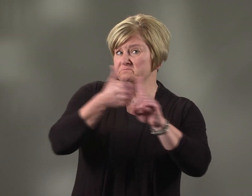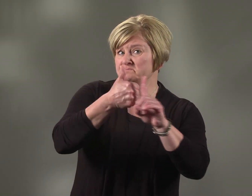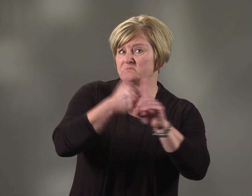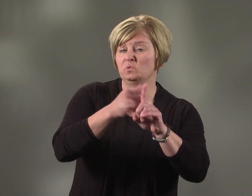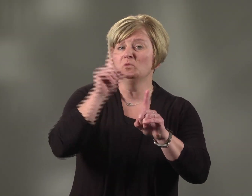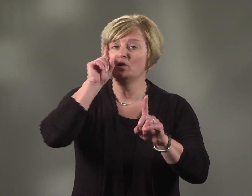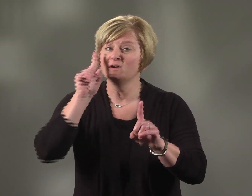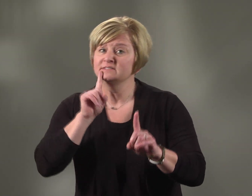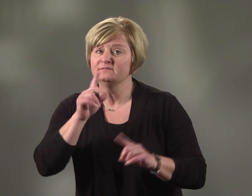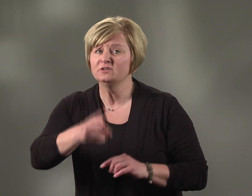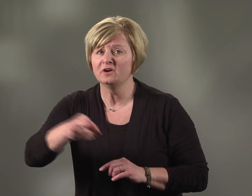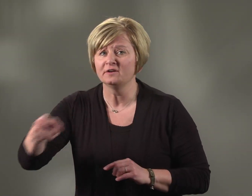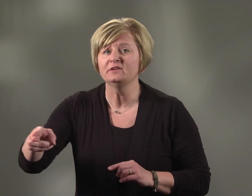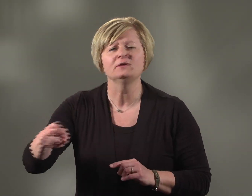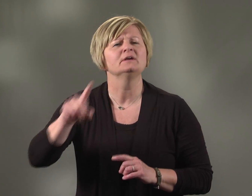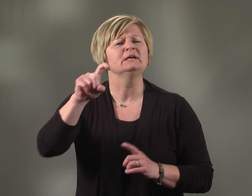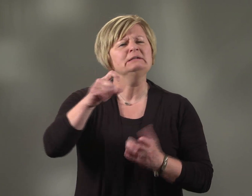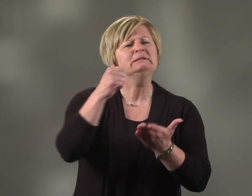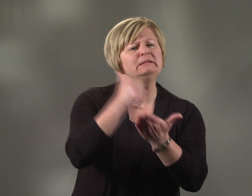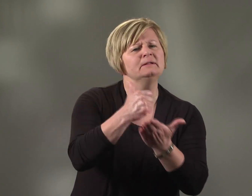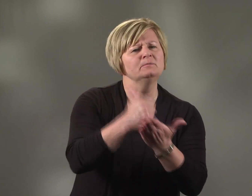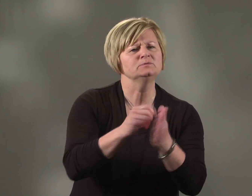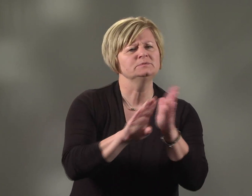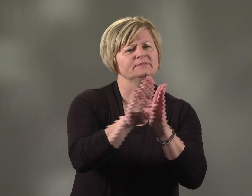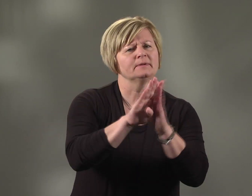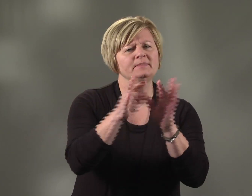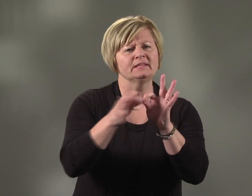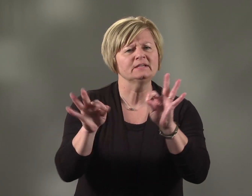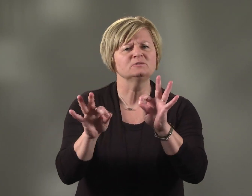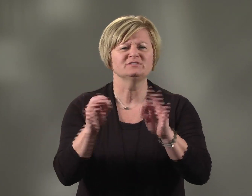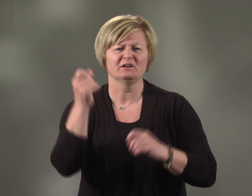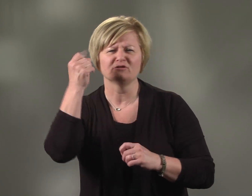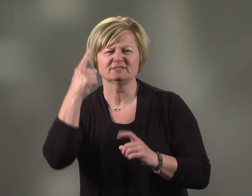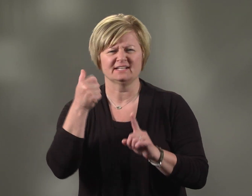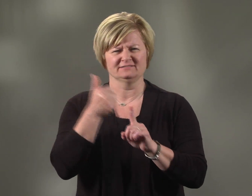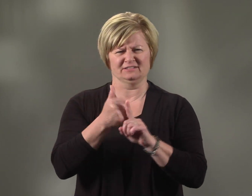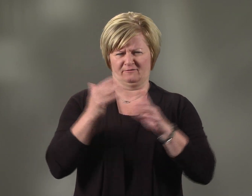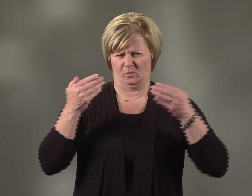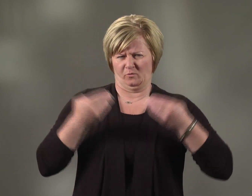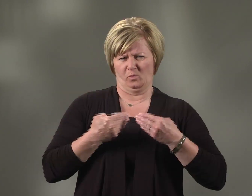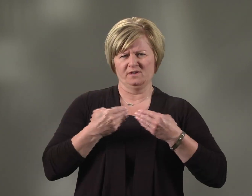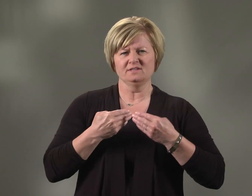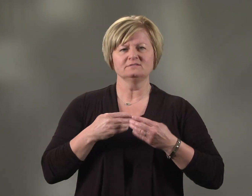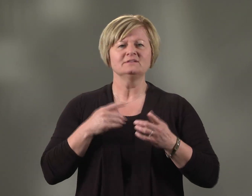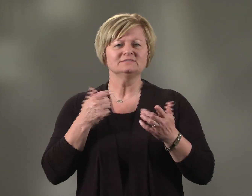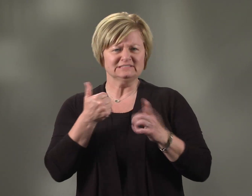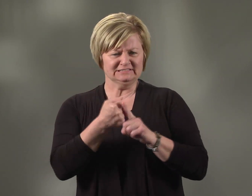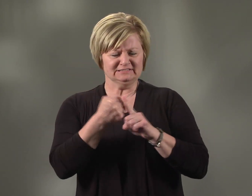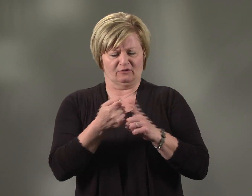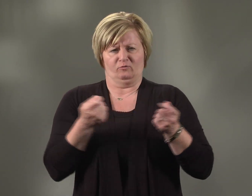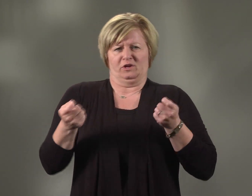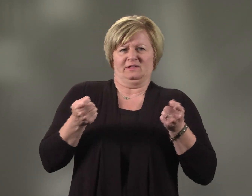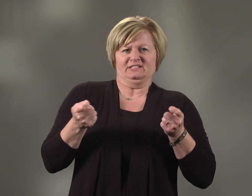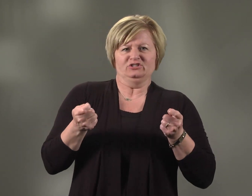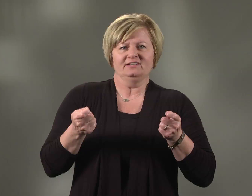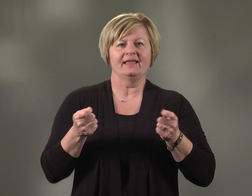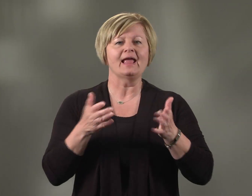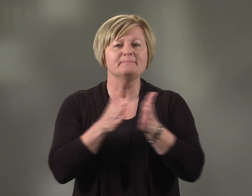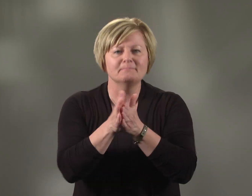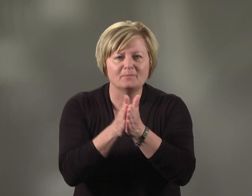Students who are deaf or hard of hearing need help to develop the language understanding of self-awareness, self-regulation,